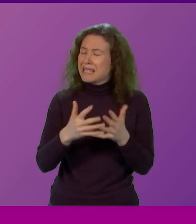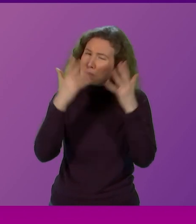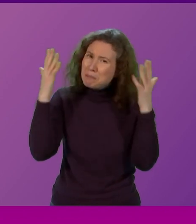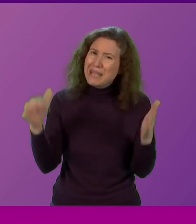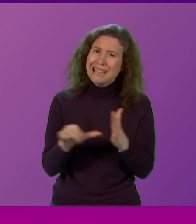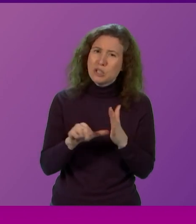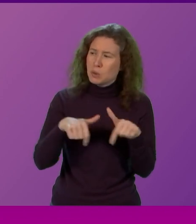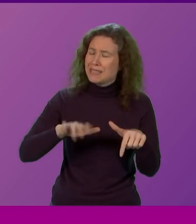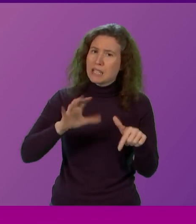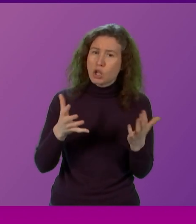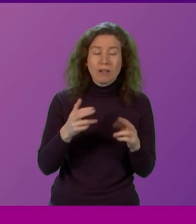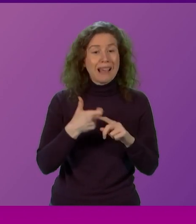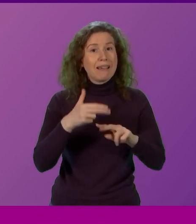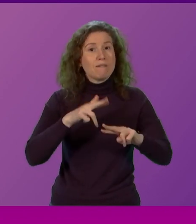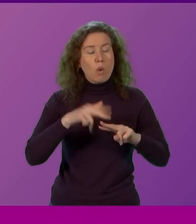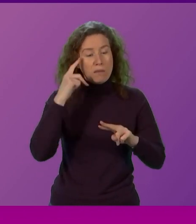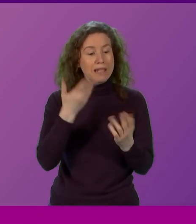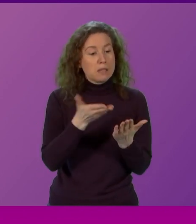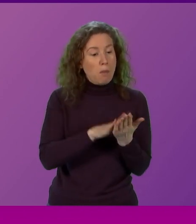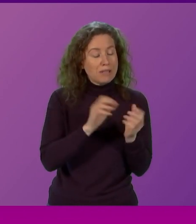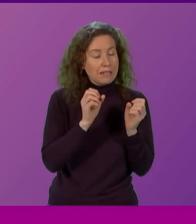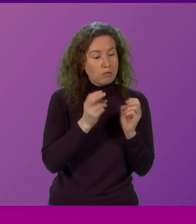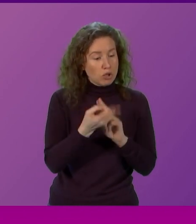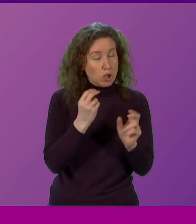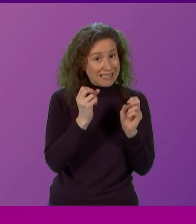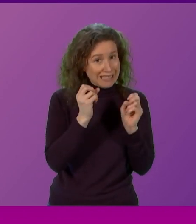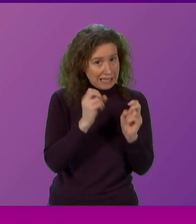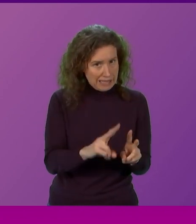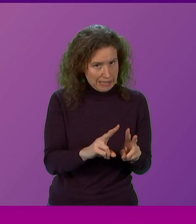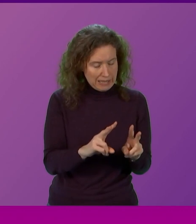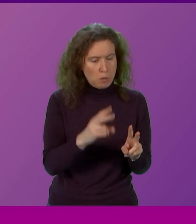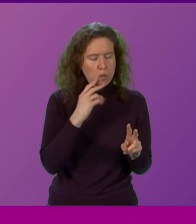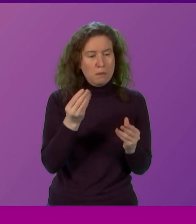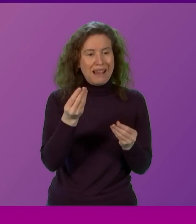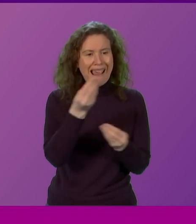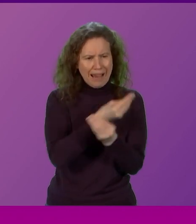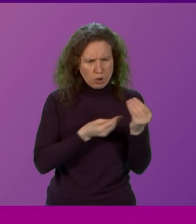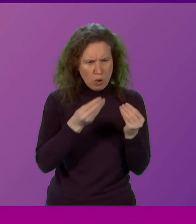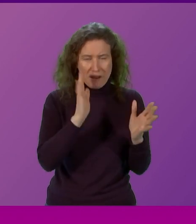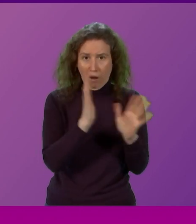Kate Forbes thinks that a deposit return scheme would cause “economic carnage” but that